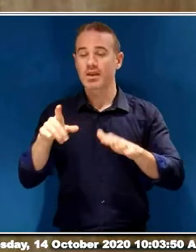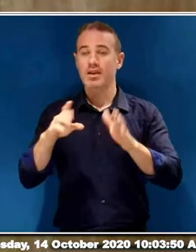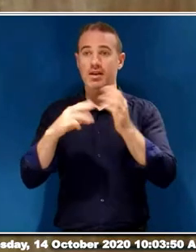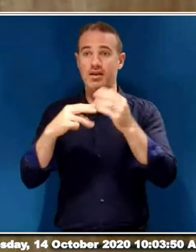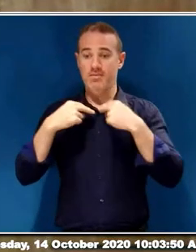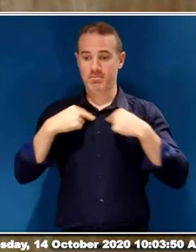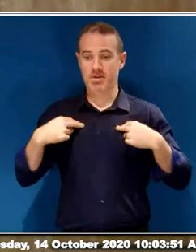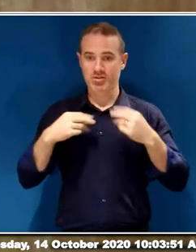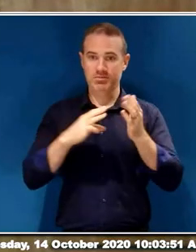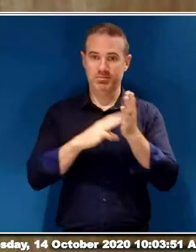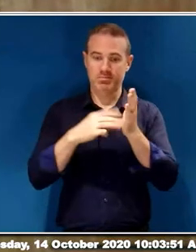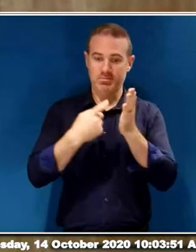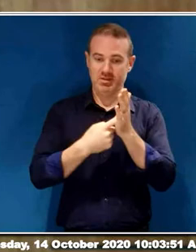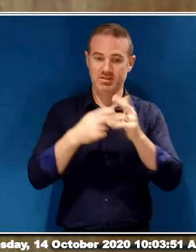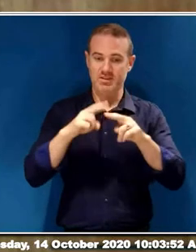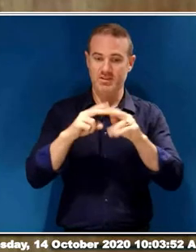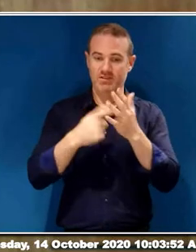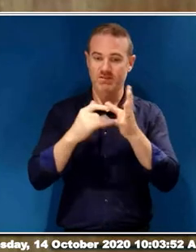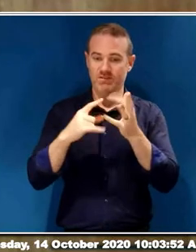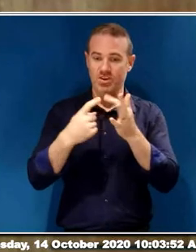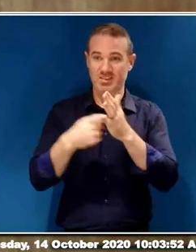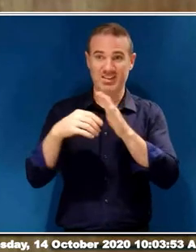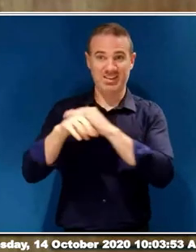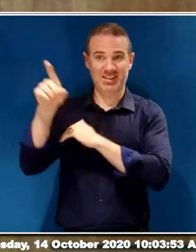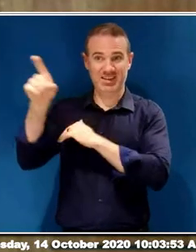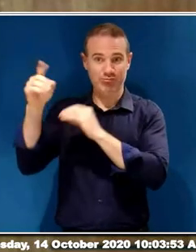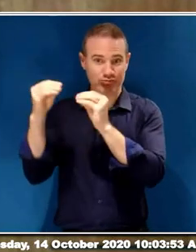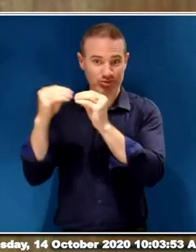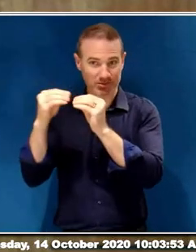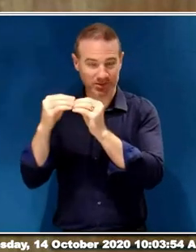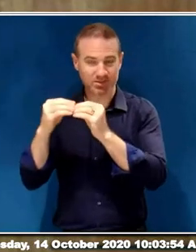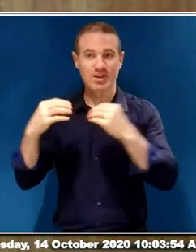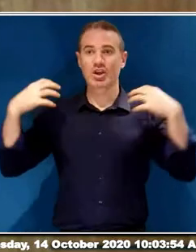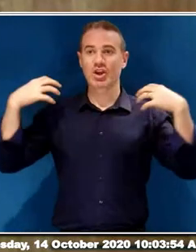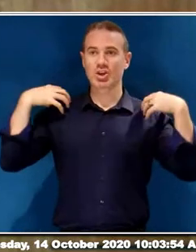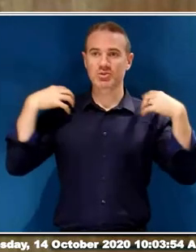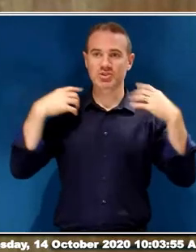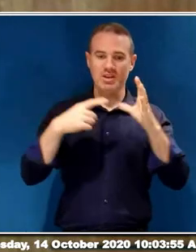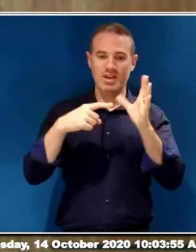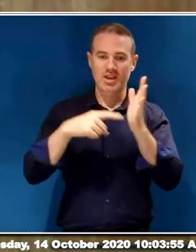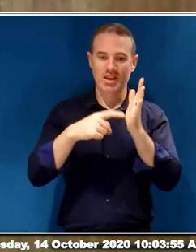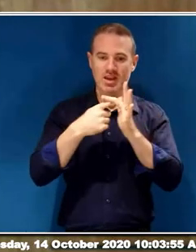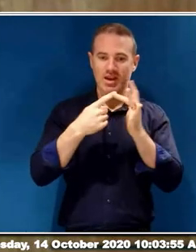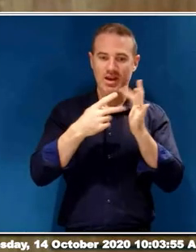Commissioner Atkinson and Commissioner Mason are in the Brisbane hearing room.